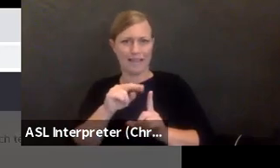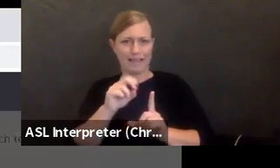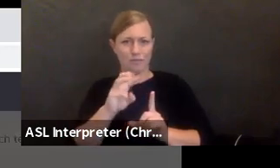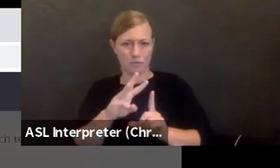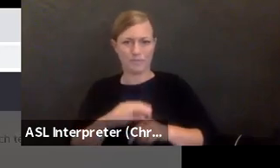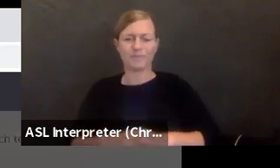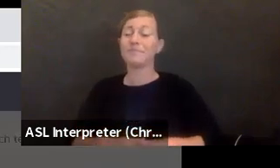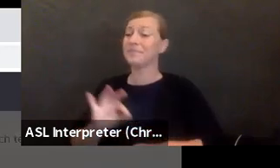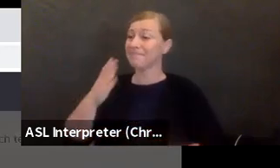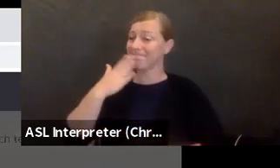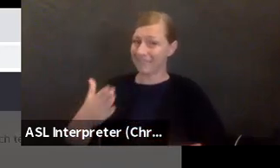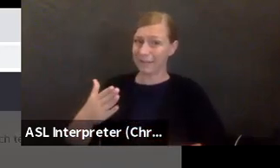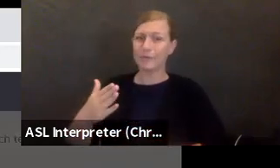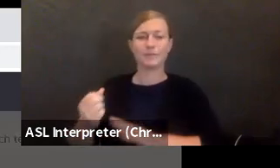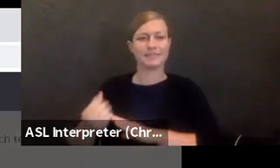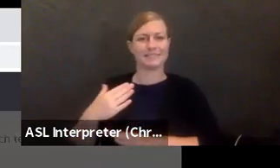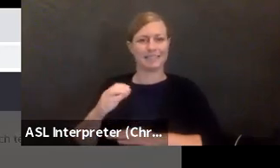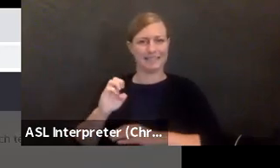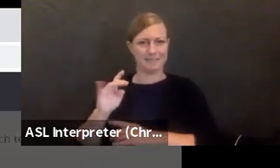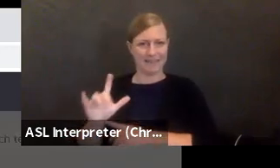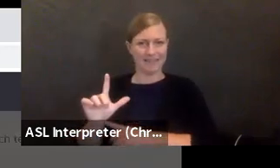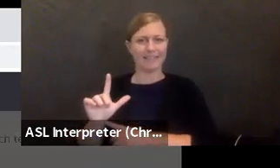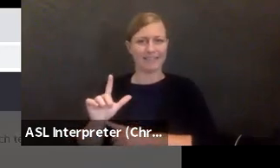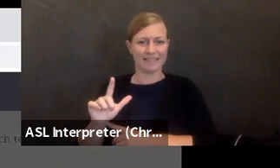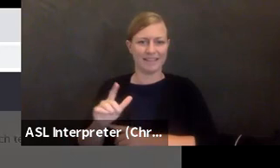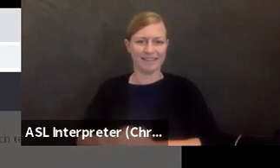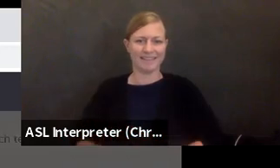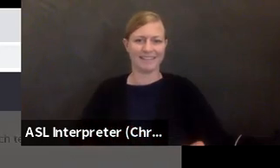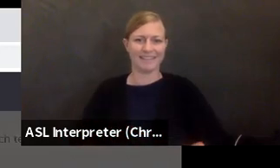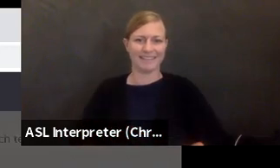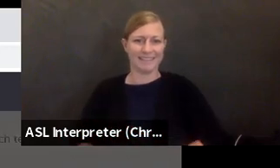(correction) in chat.